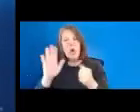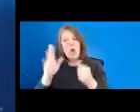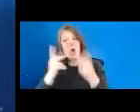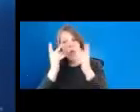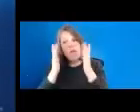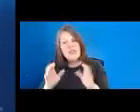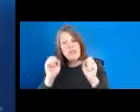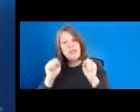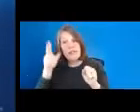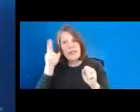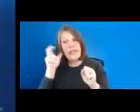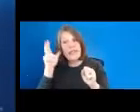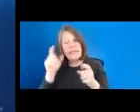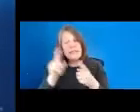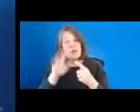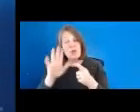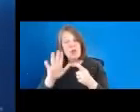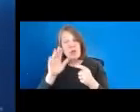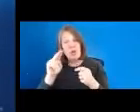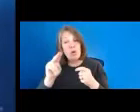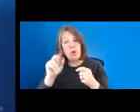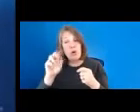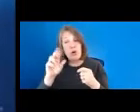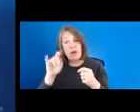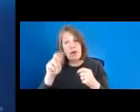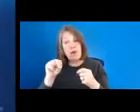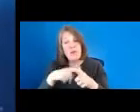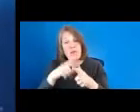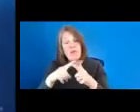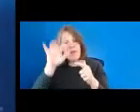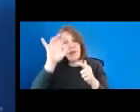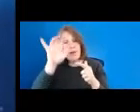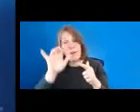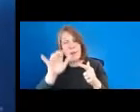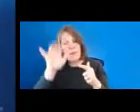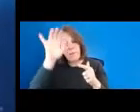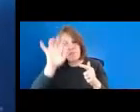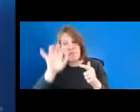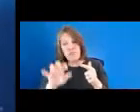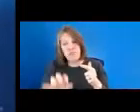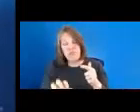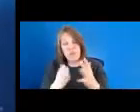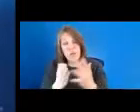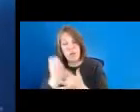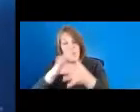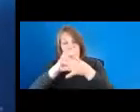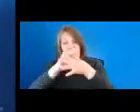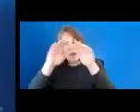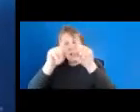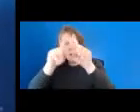16:28:07 to your narration and scroll through the content boxes to view whatever your talking